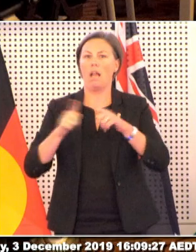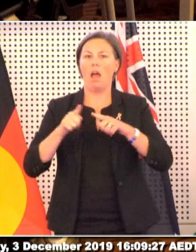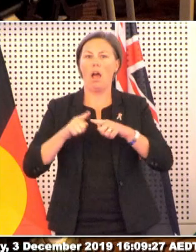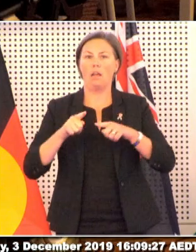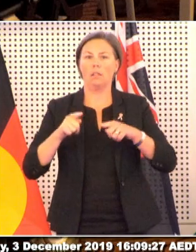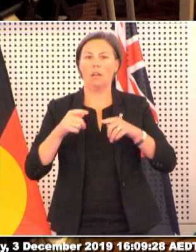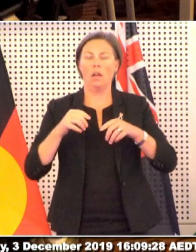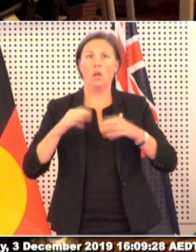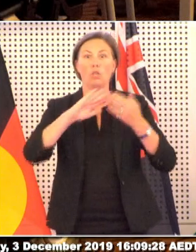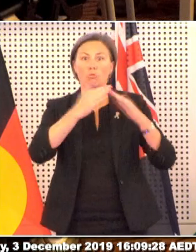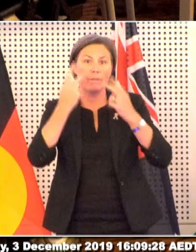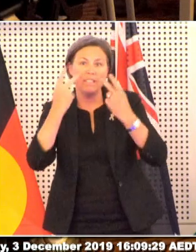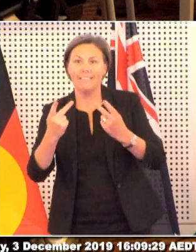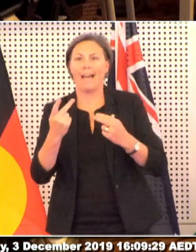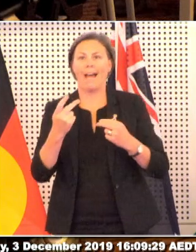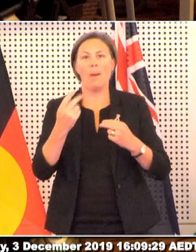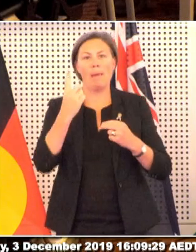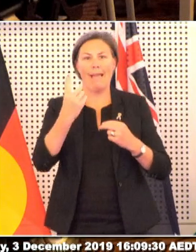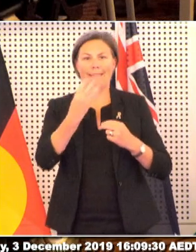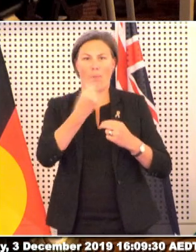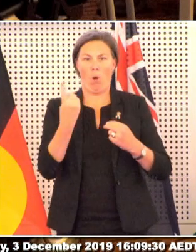having some sort of independent oversight going into – they’re quite closed